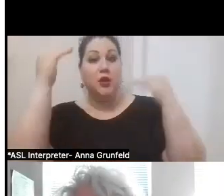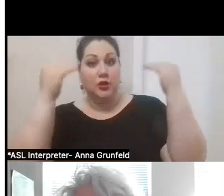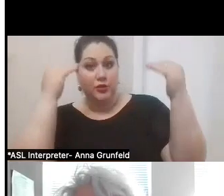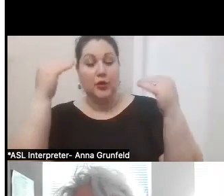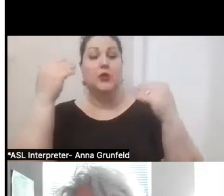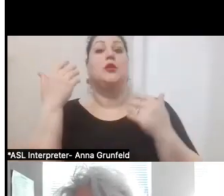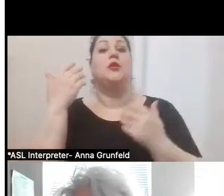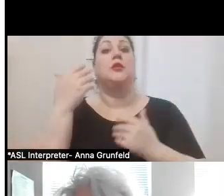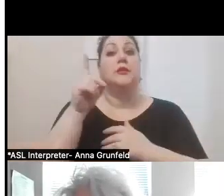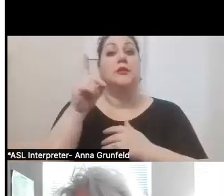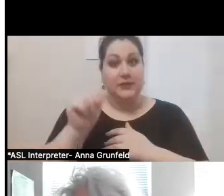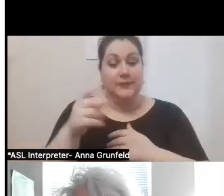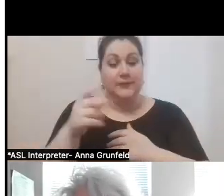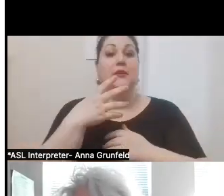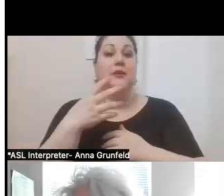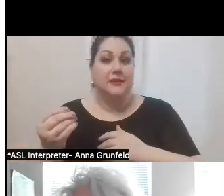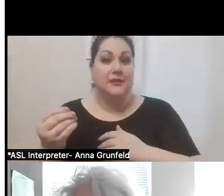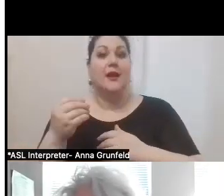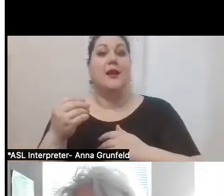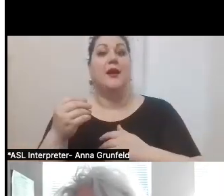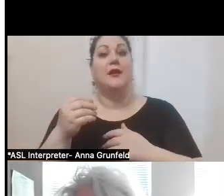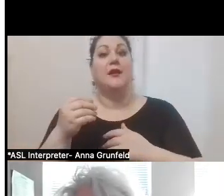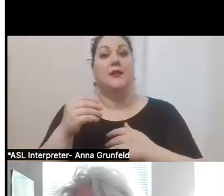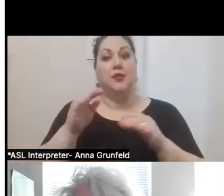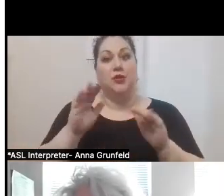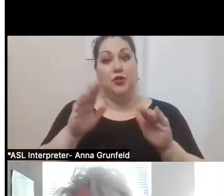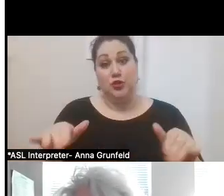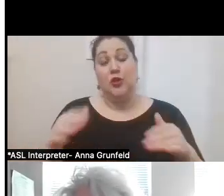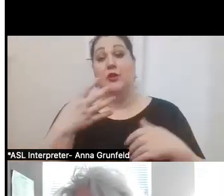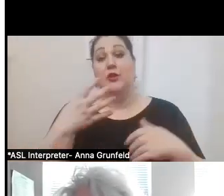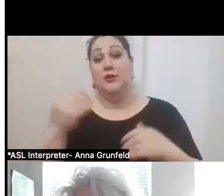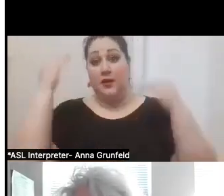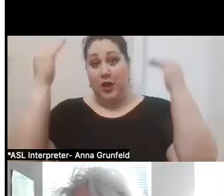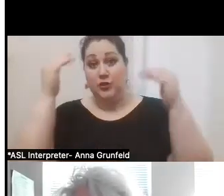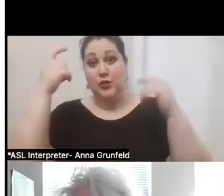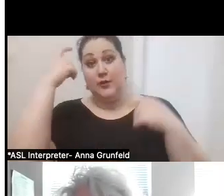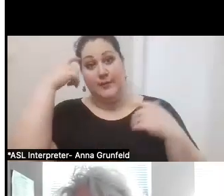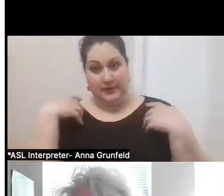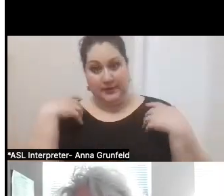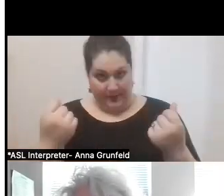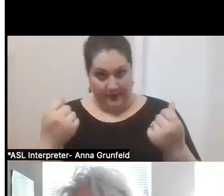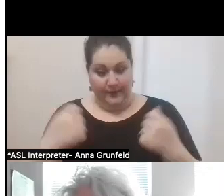Since the 1990s, his clinical focus has been children, youth and adults with